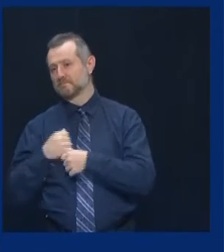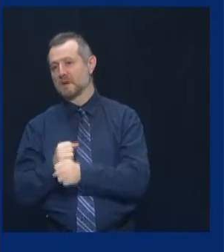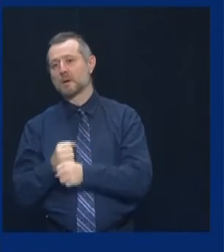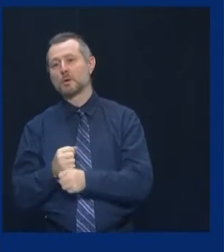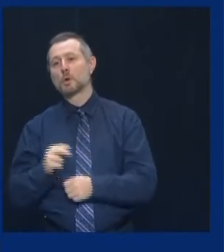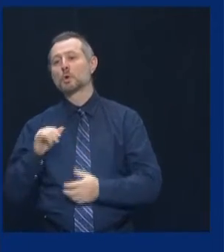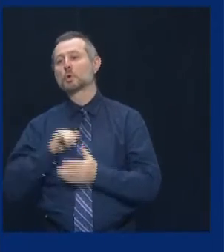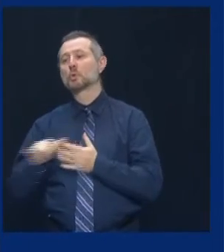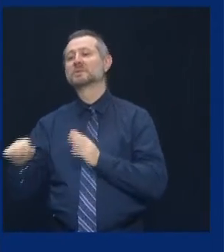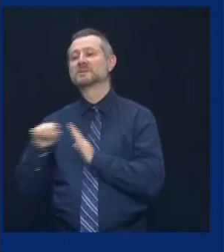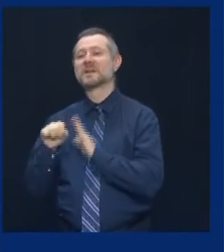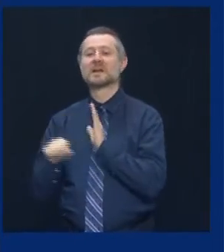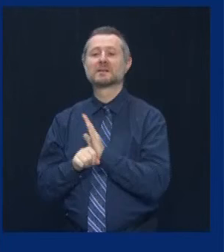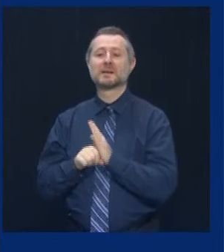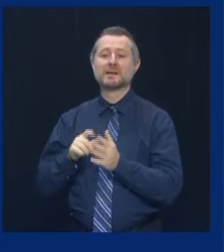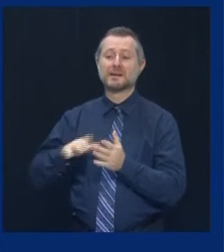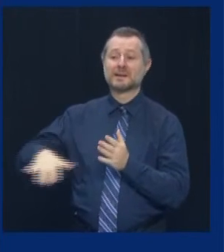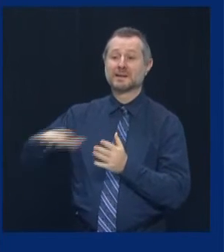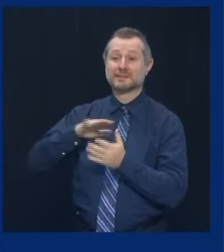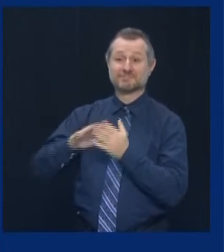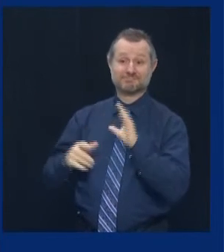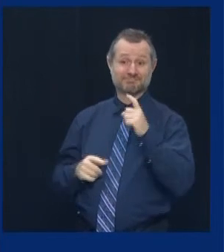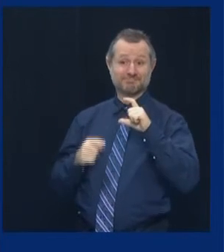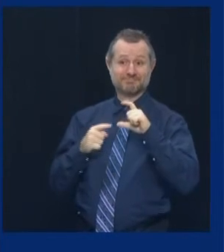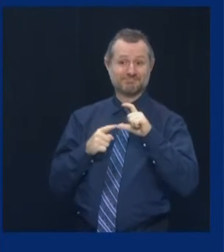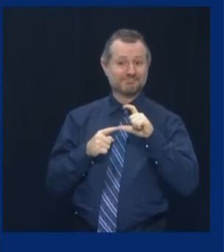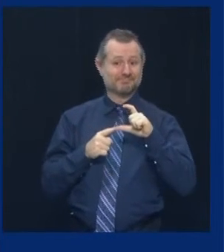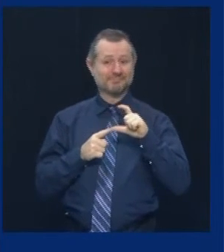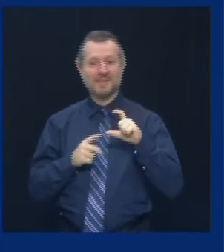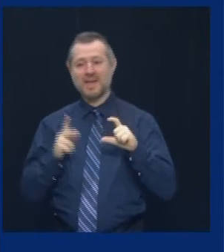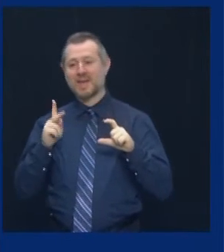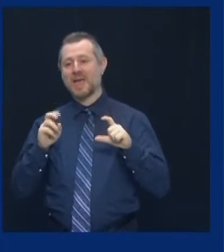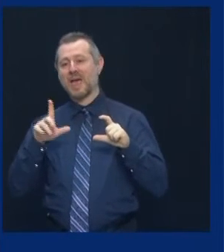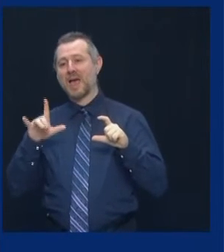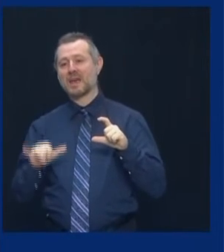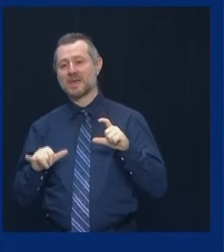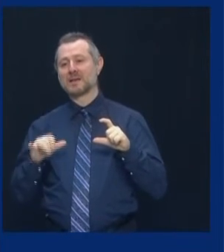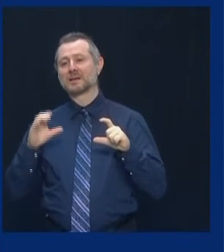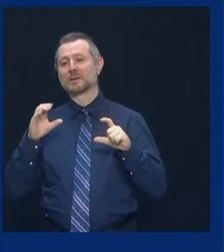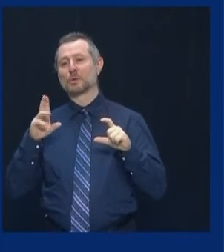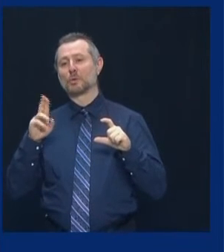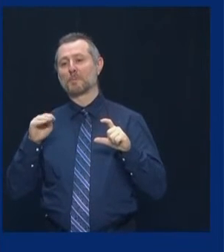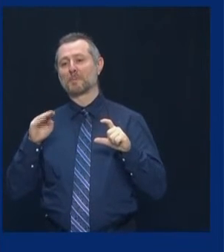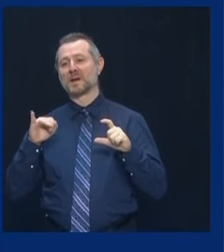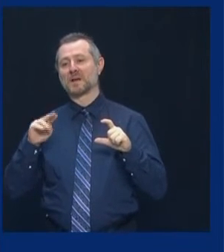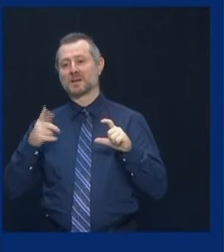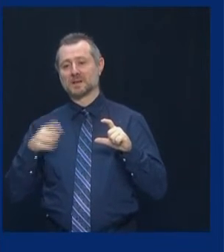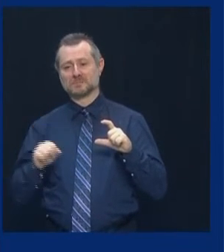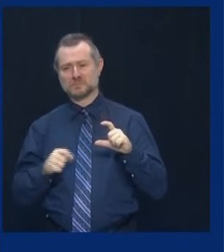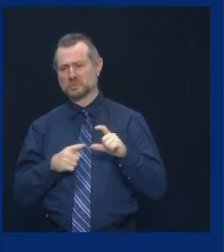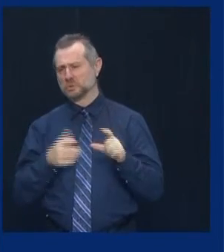1A IS THE HIGHEST CATEGORY. WE'RE MAKING NEW YORK STATE